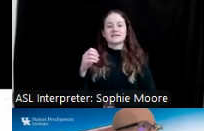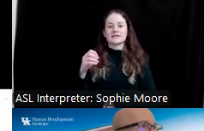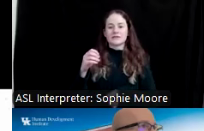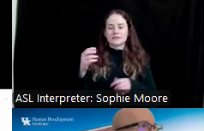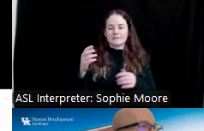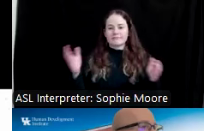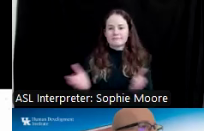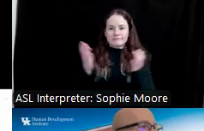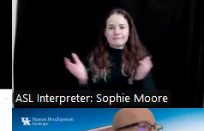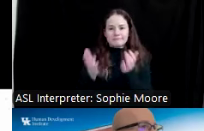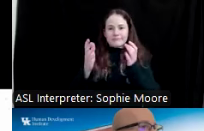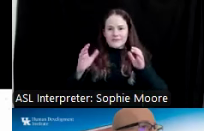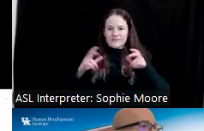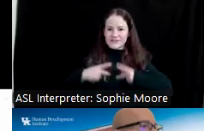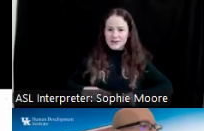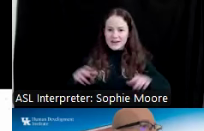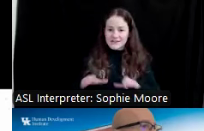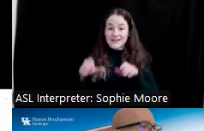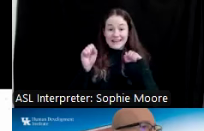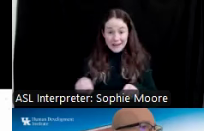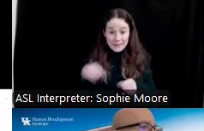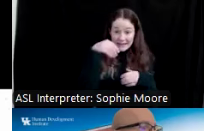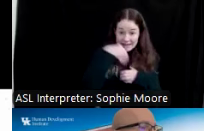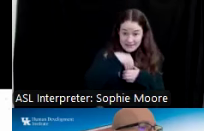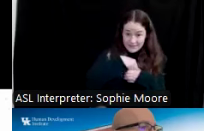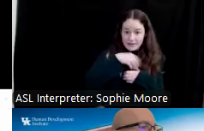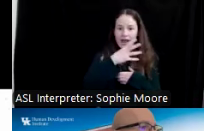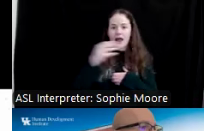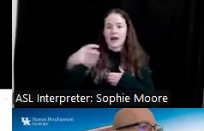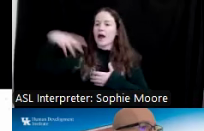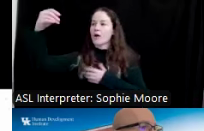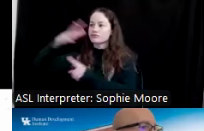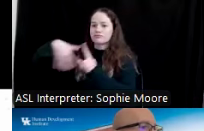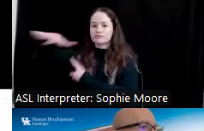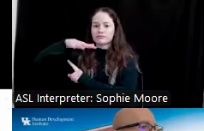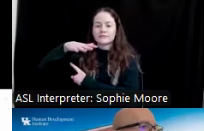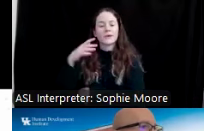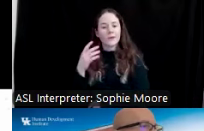outside of the person. And so understanding what factors can um actually be useful for promoting